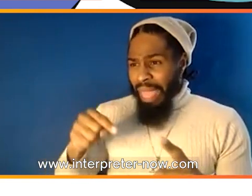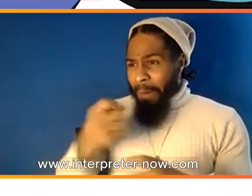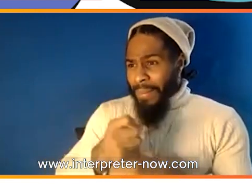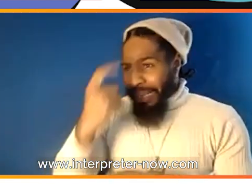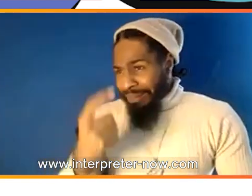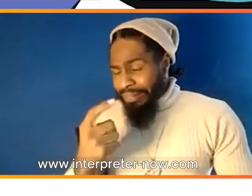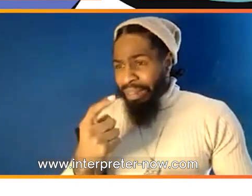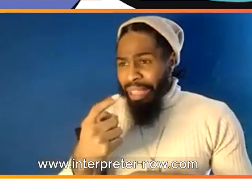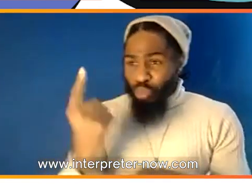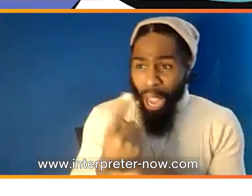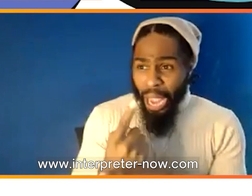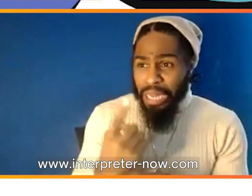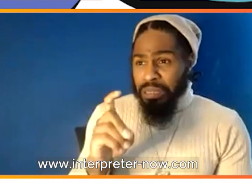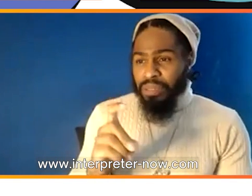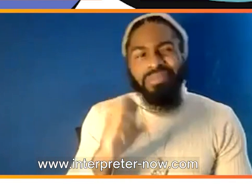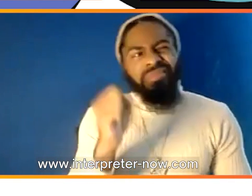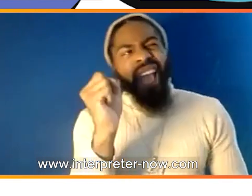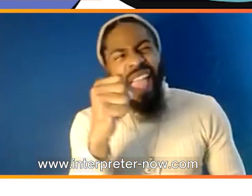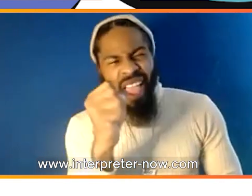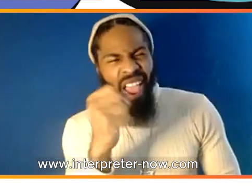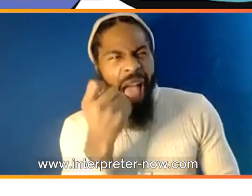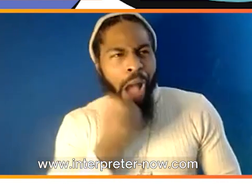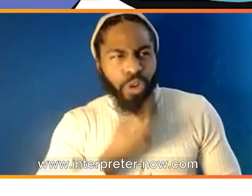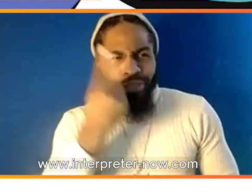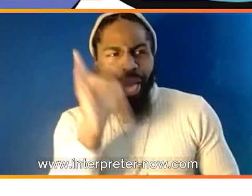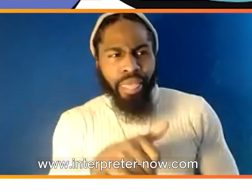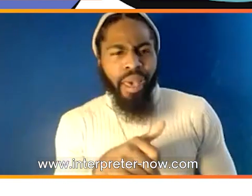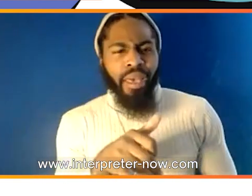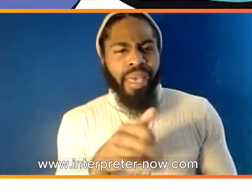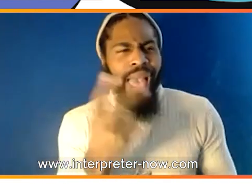maybe someone can misinterpret that. Maybe we say it this way." Or on the other hand,